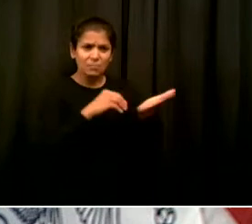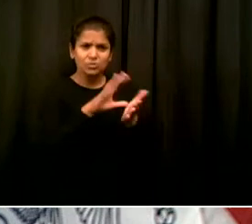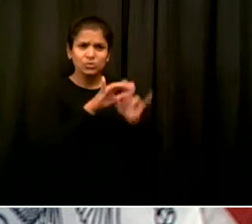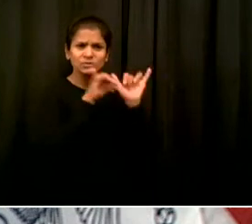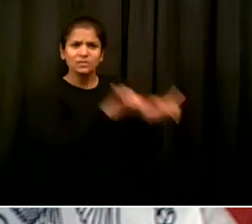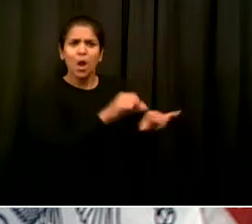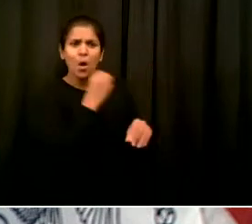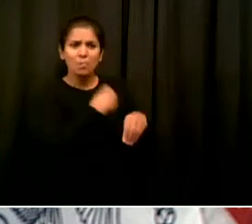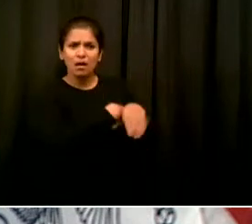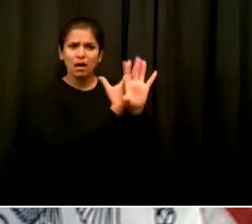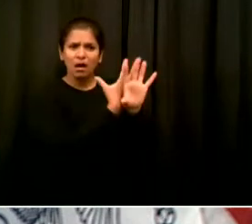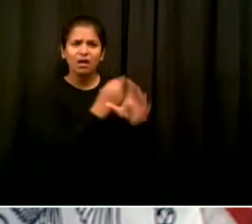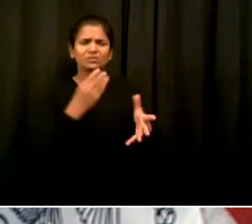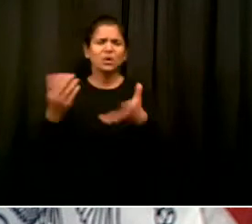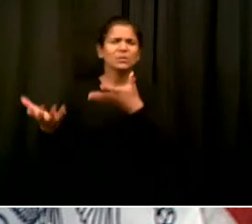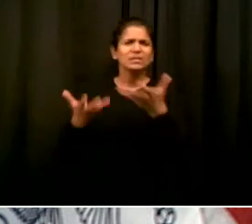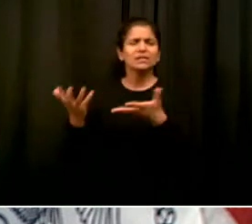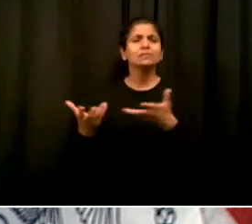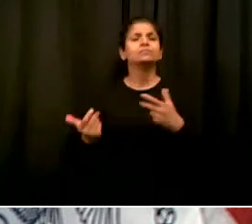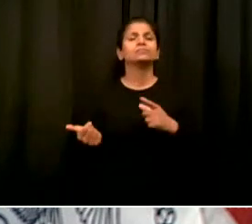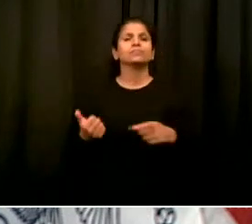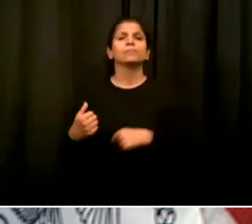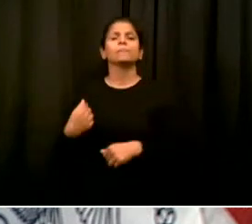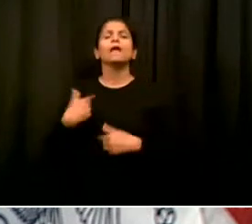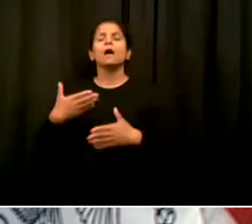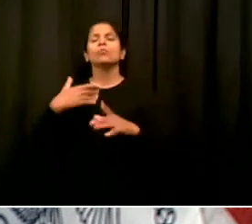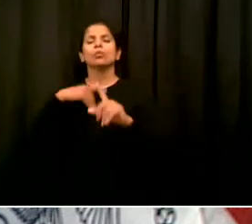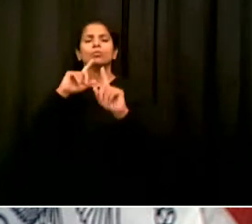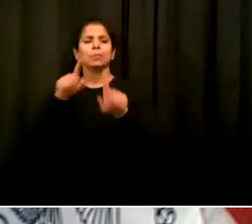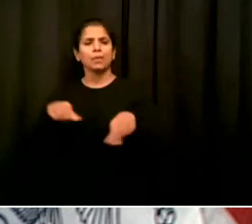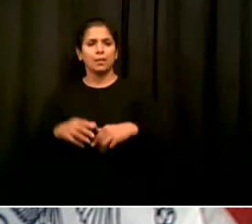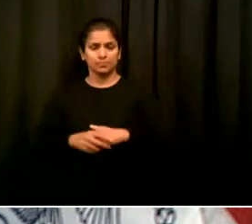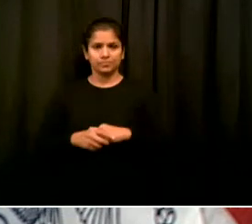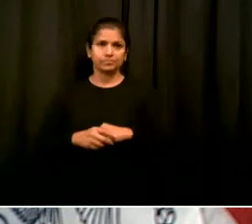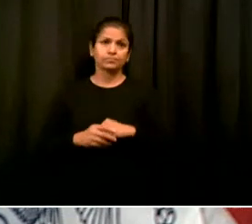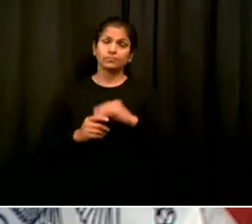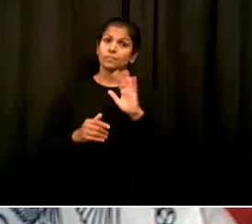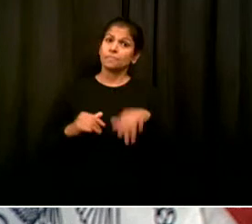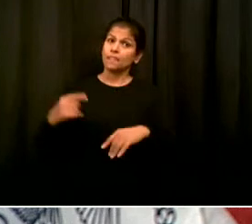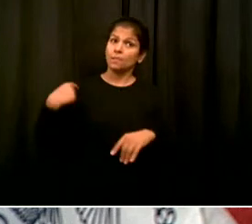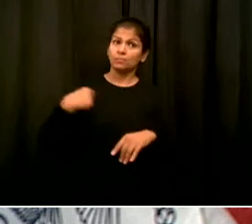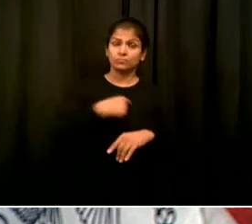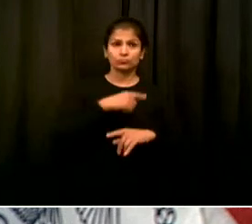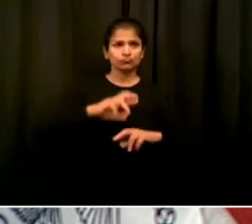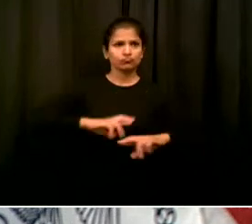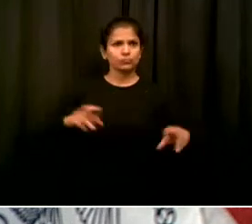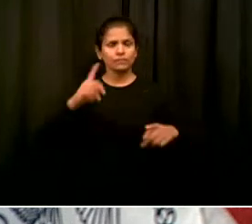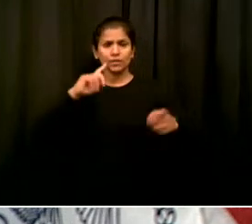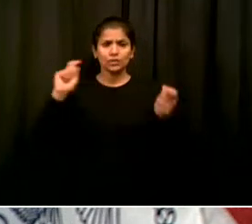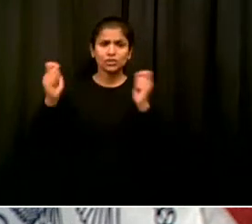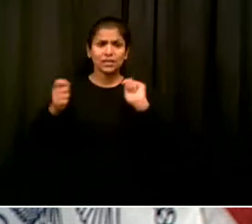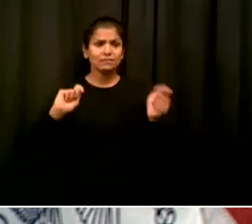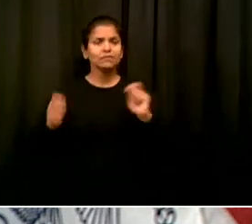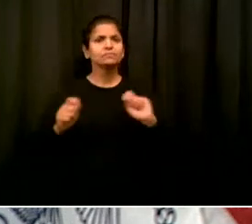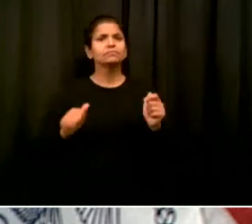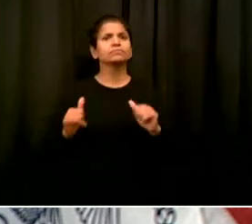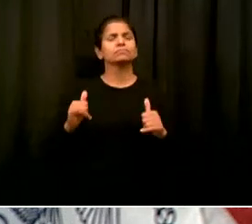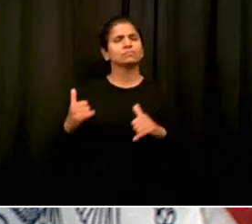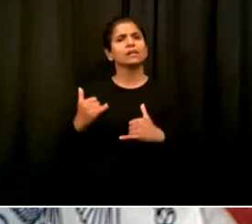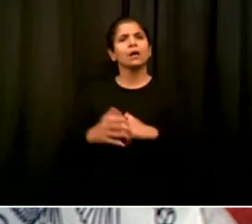THTH ENFULL-TIME REMOTE LEARNING, IF YOU ADJUST THEE NUMMBERSS, YOYU CAN ADJUST THE